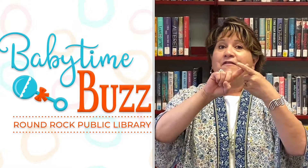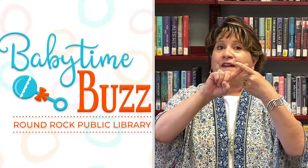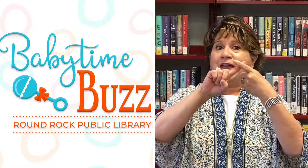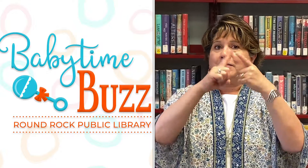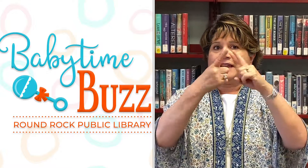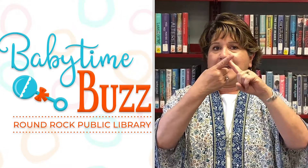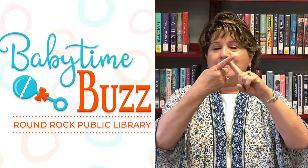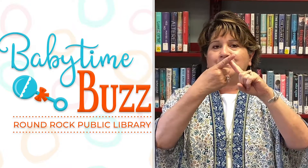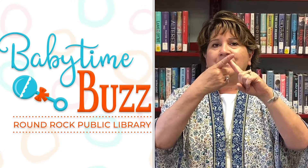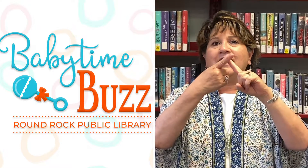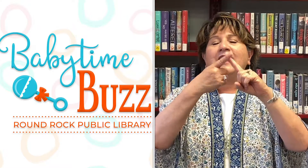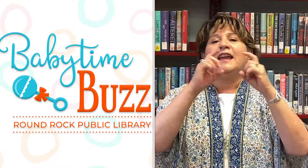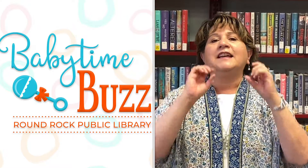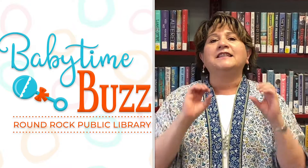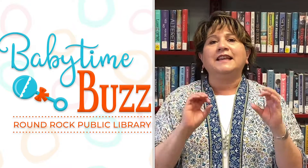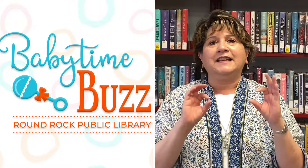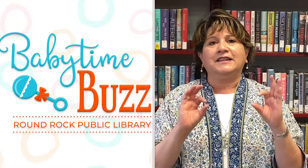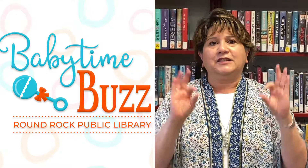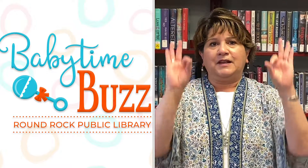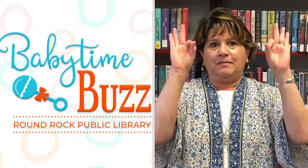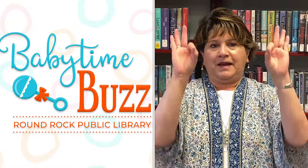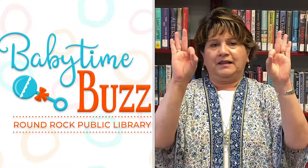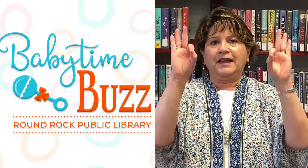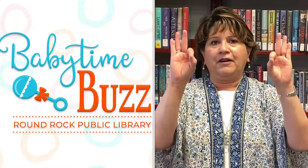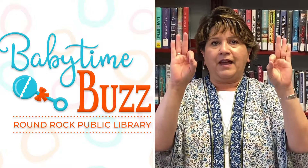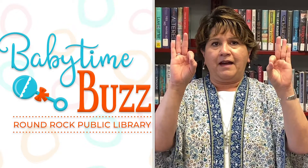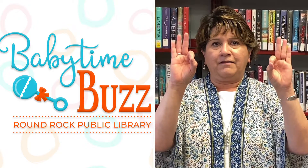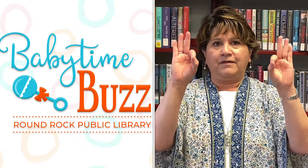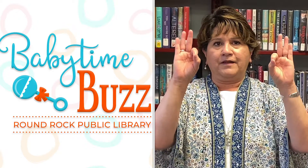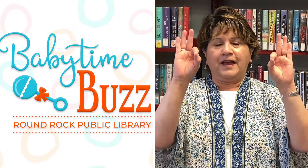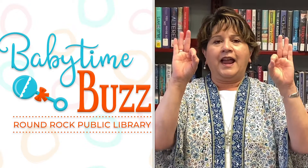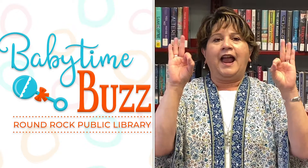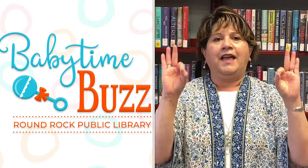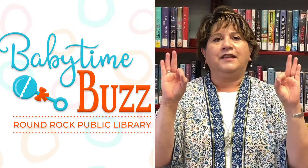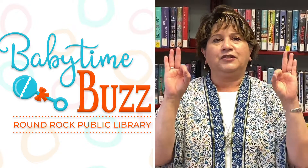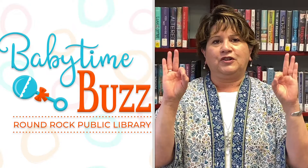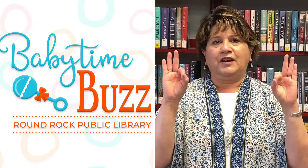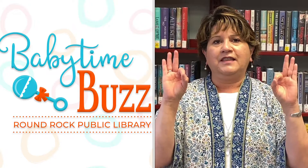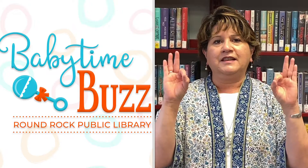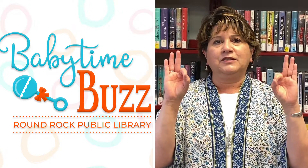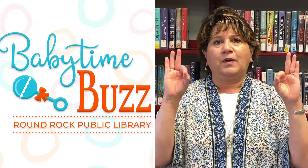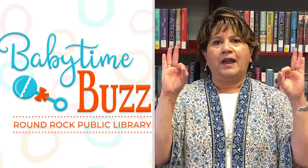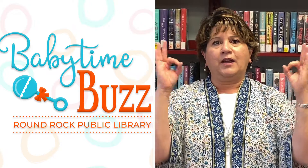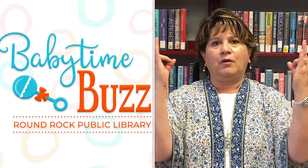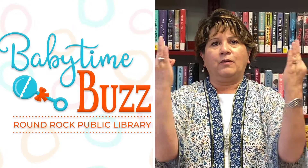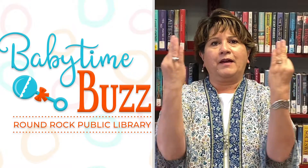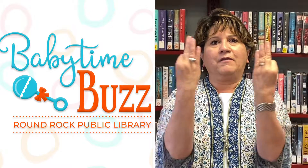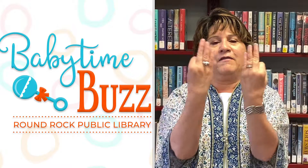And family is like this-- Make the letter f and then starting this way go around